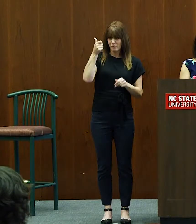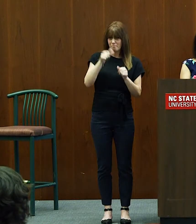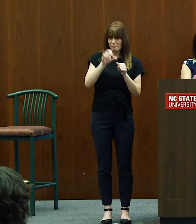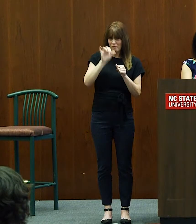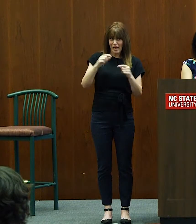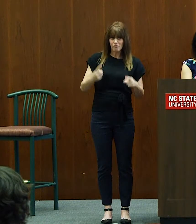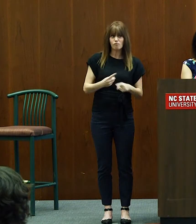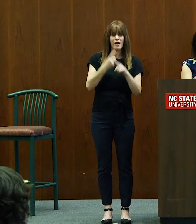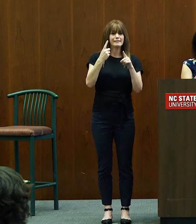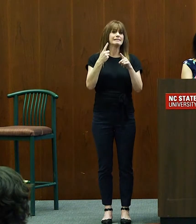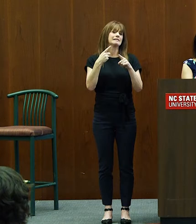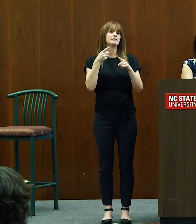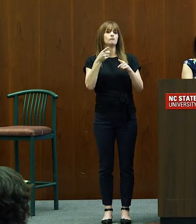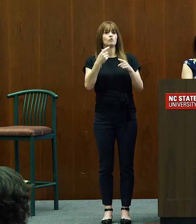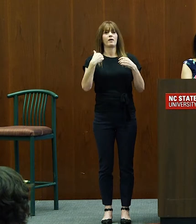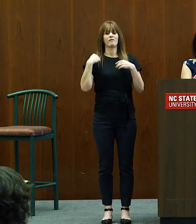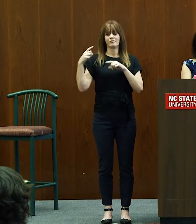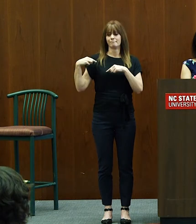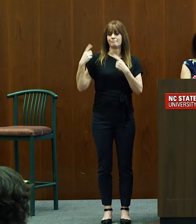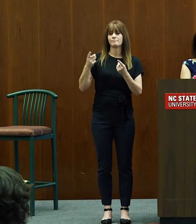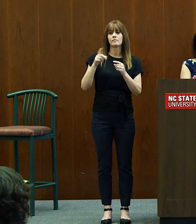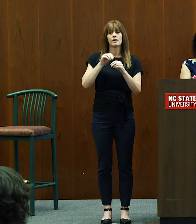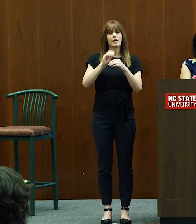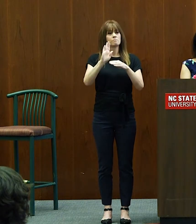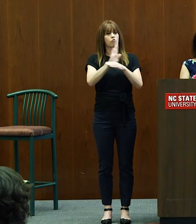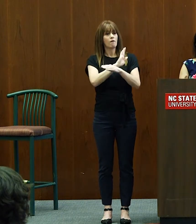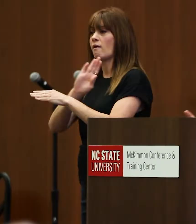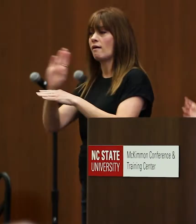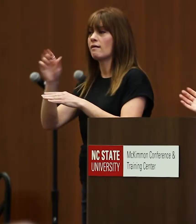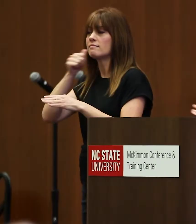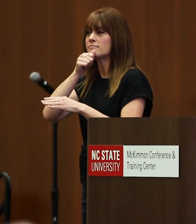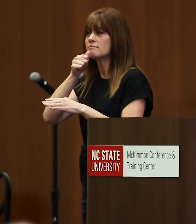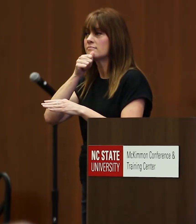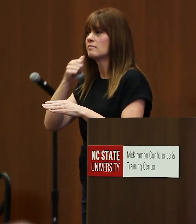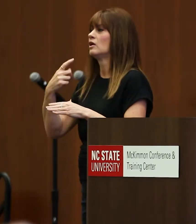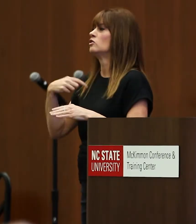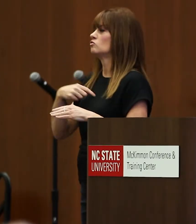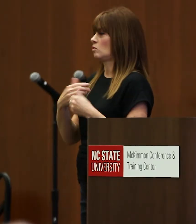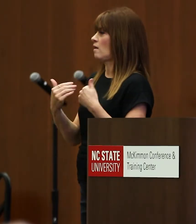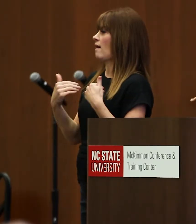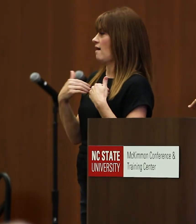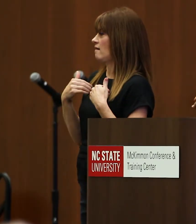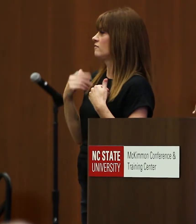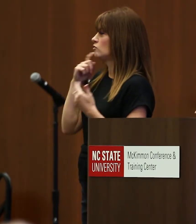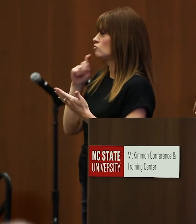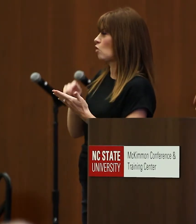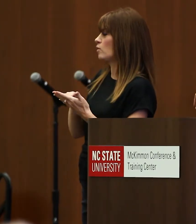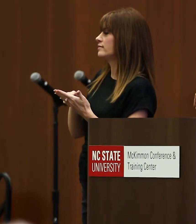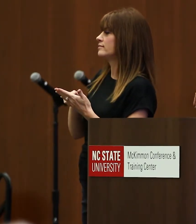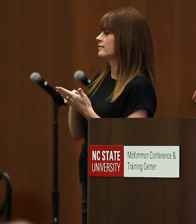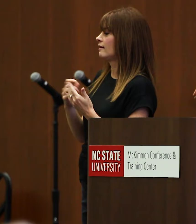he's run enormous projects in the private sector in the public sector. So we're going to have if you notice this little fireplace here; we're gonna